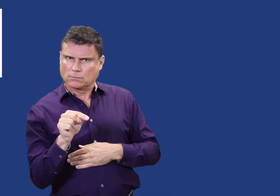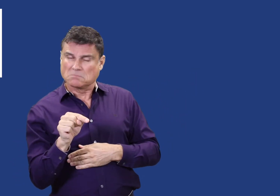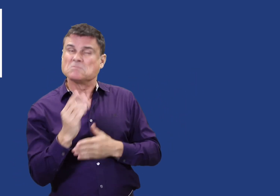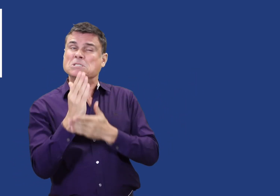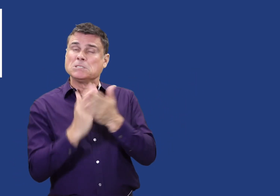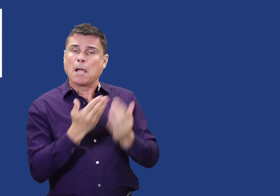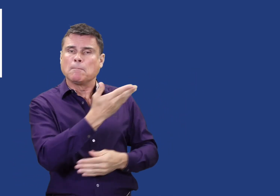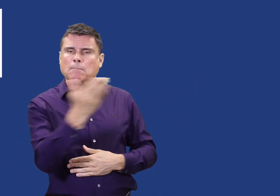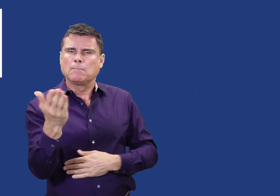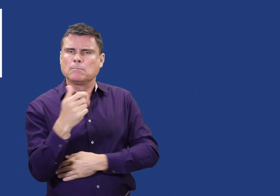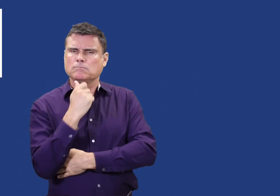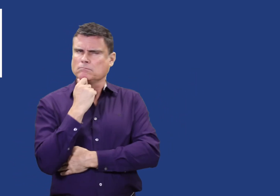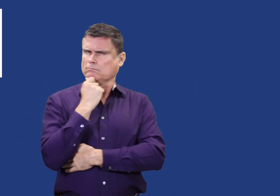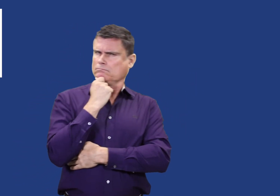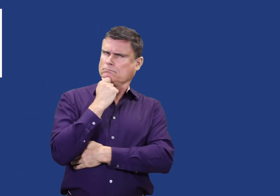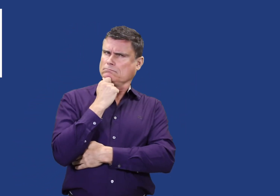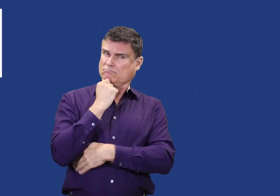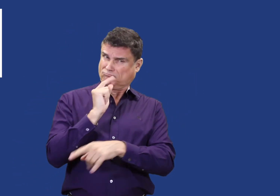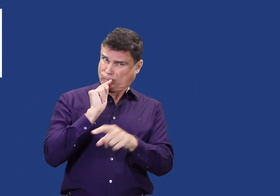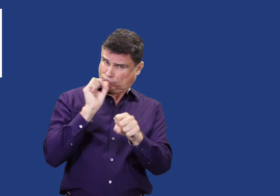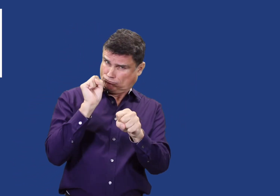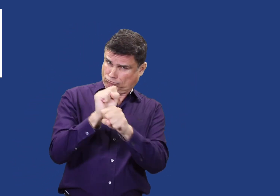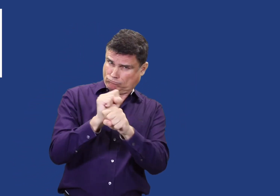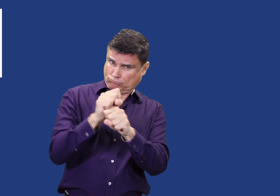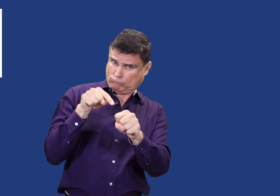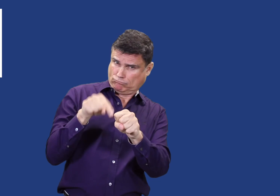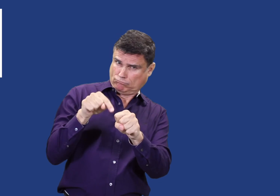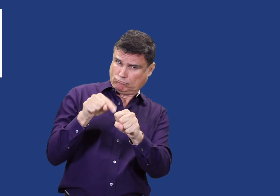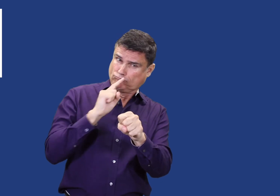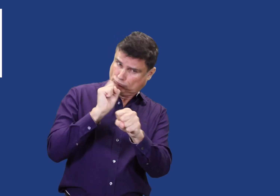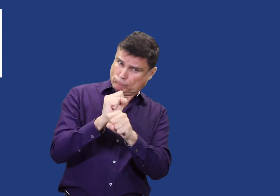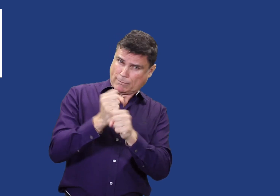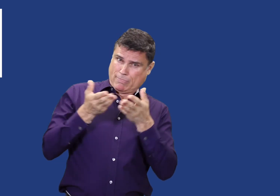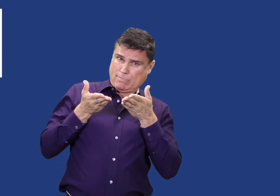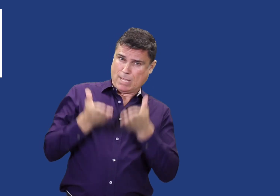SOME COMMUNITY MEMBERS QUESTIONED THEIR VALIDITY